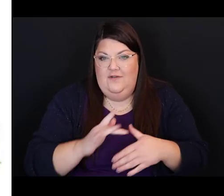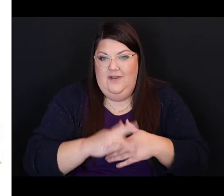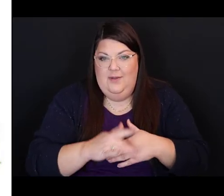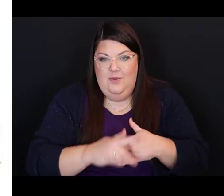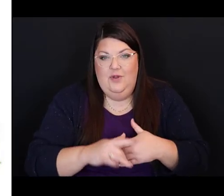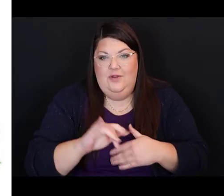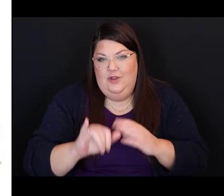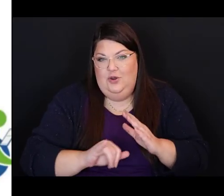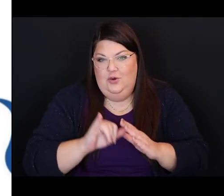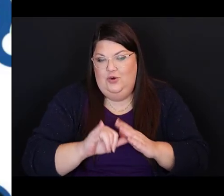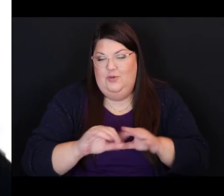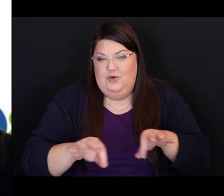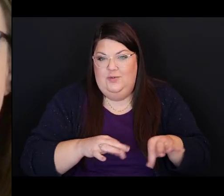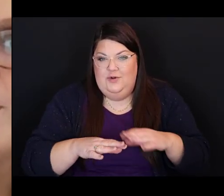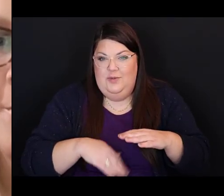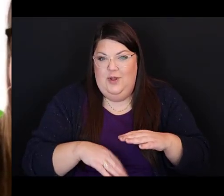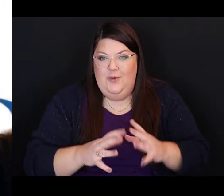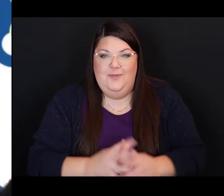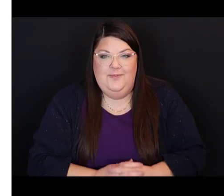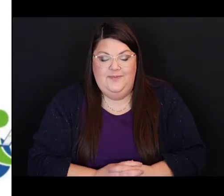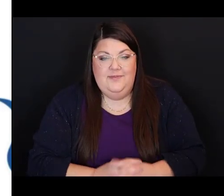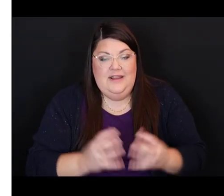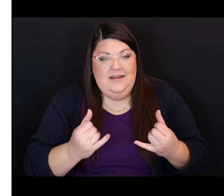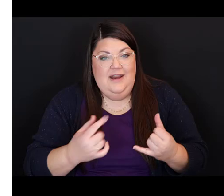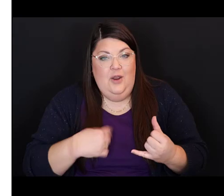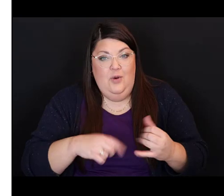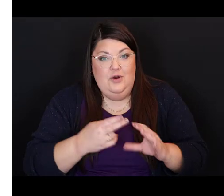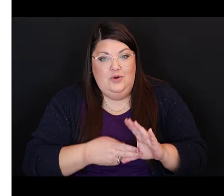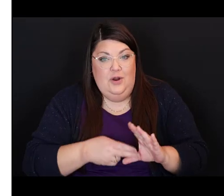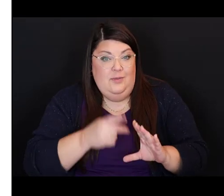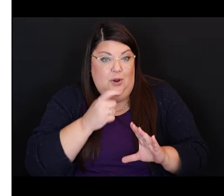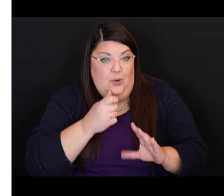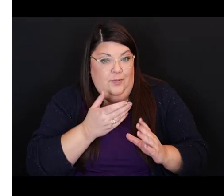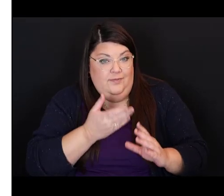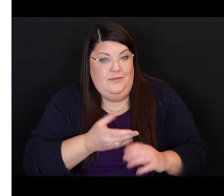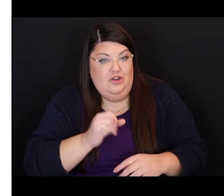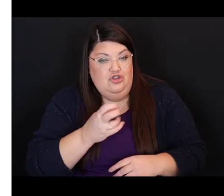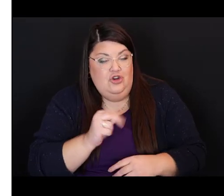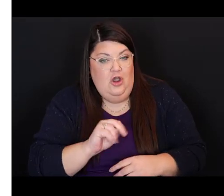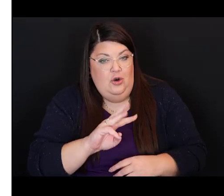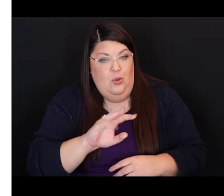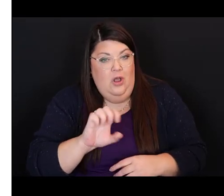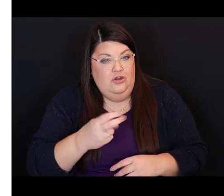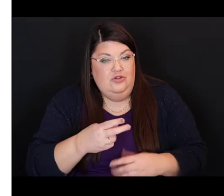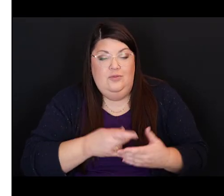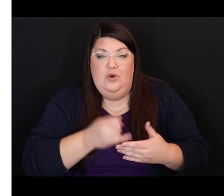available in the YouTube description below. Today we are joined by John Walsh, Project Director with